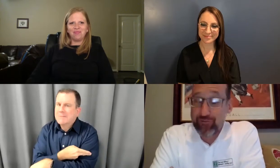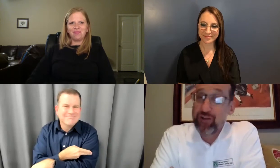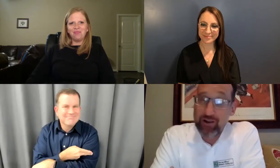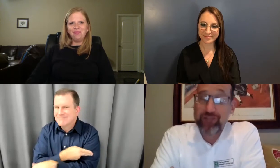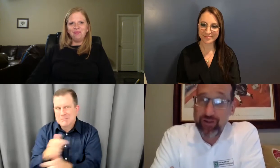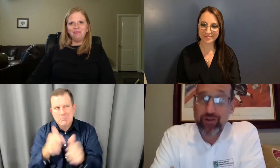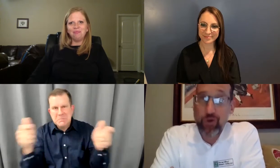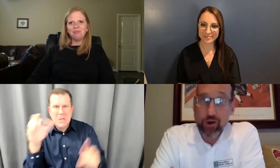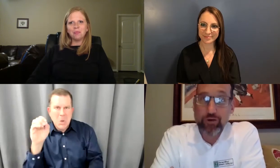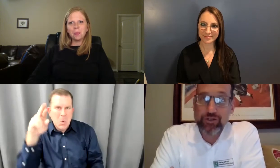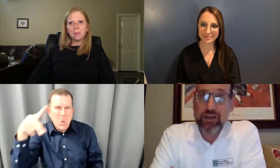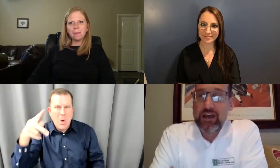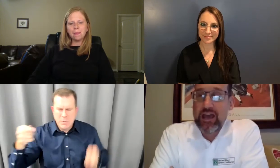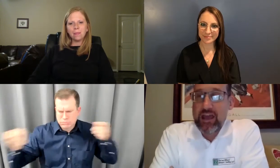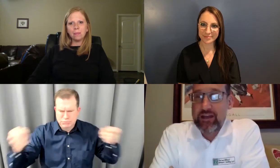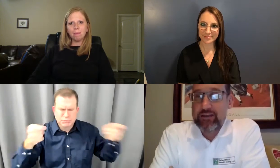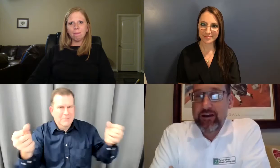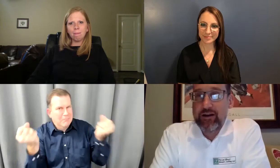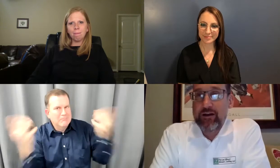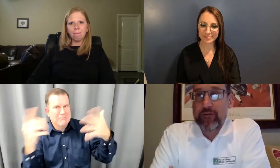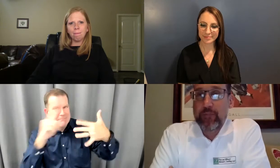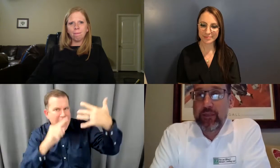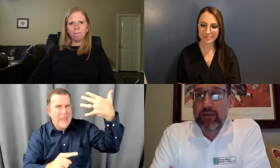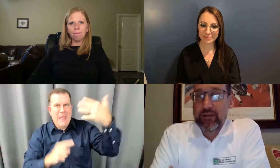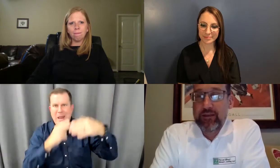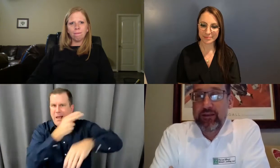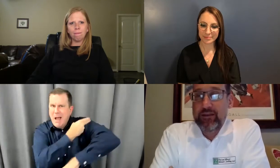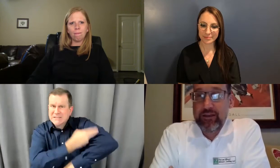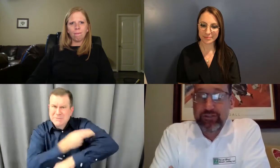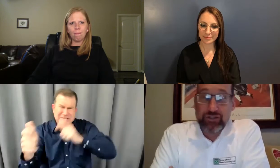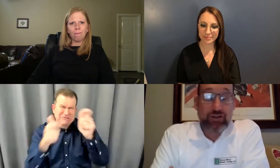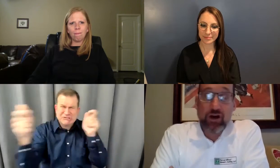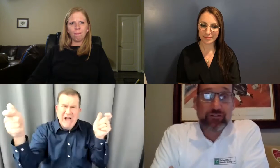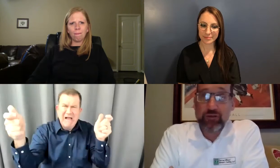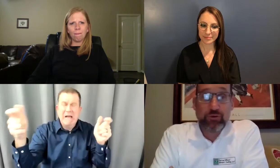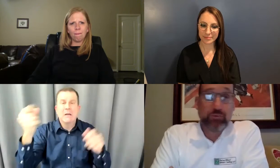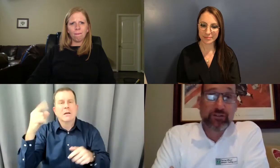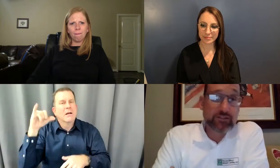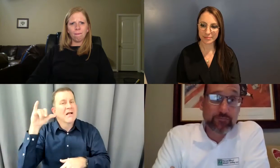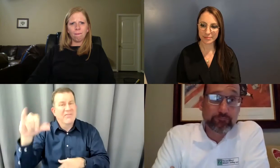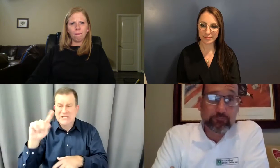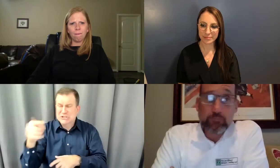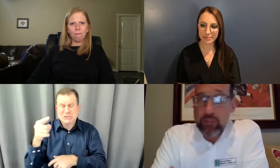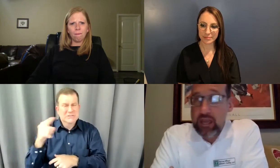They're very, very large, and it's just the cost of them doing business.